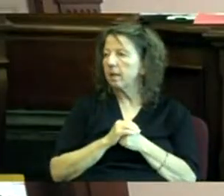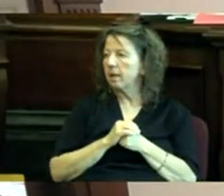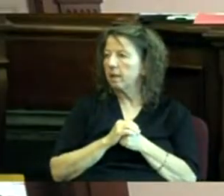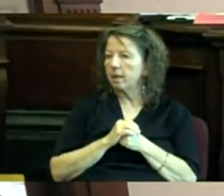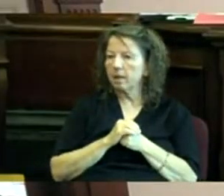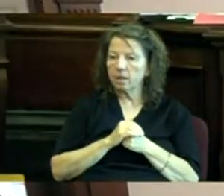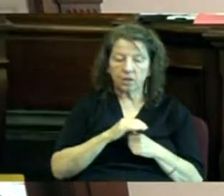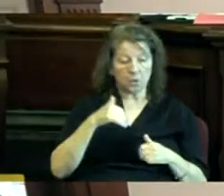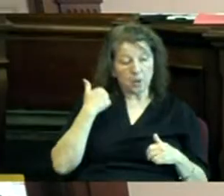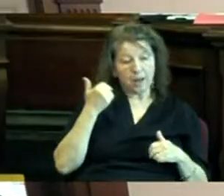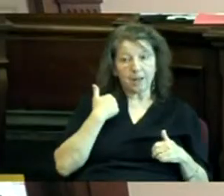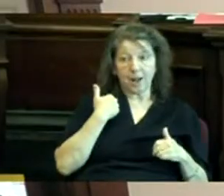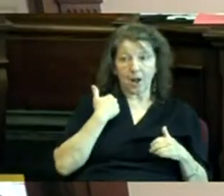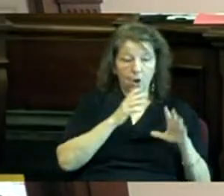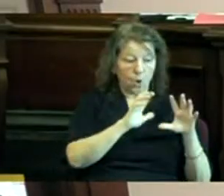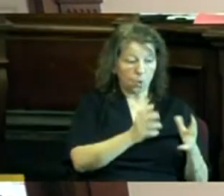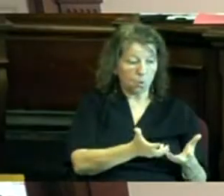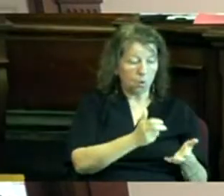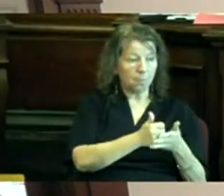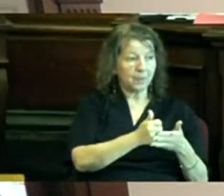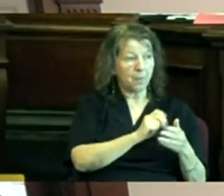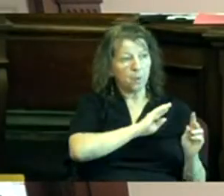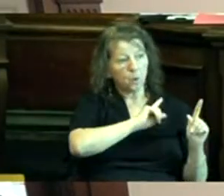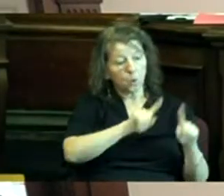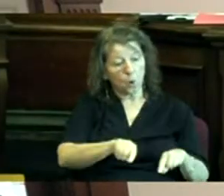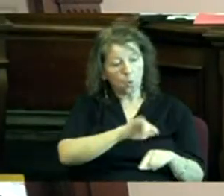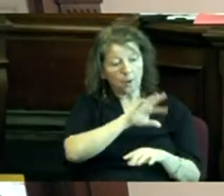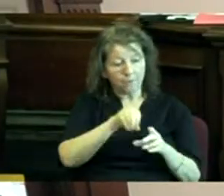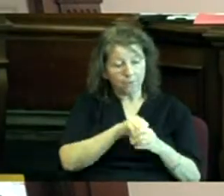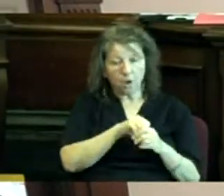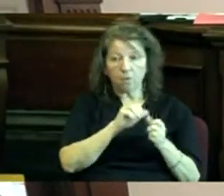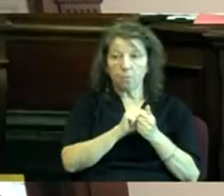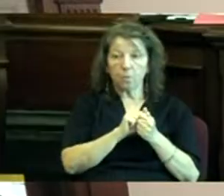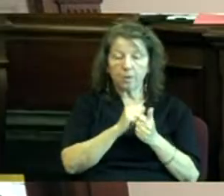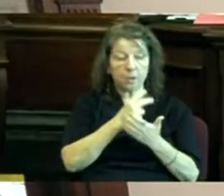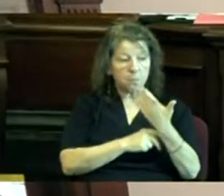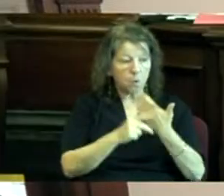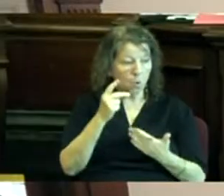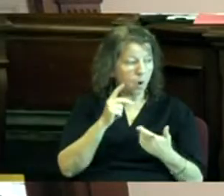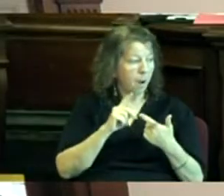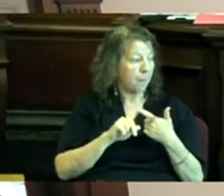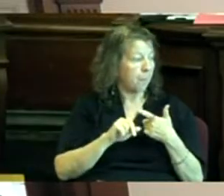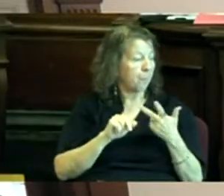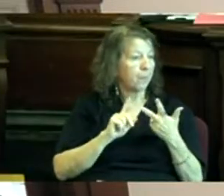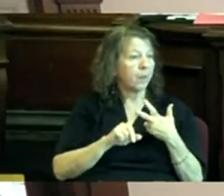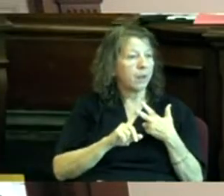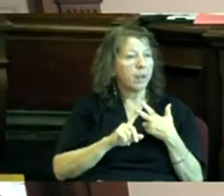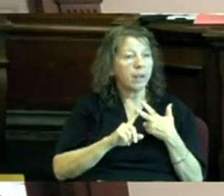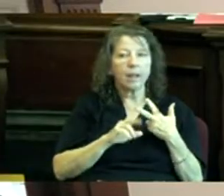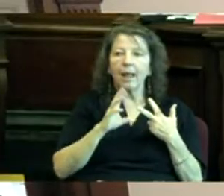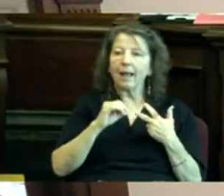children in the neighborhood, the, the, the, I call them the babies. The babies who are